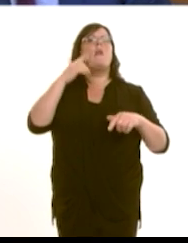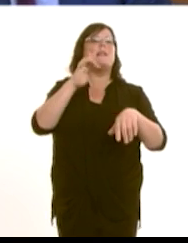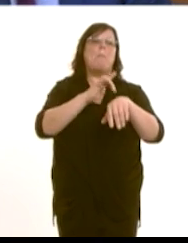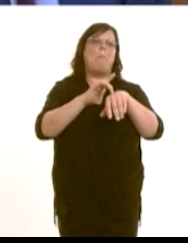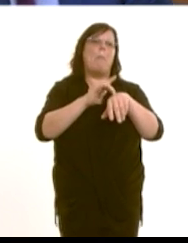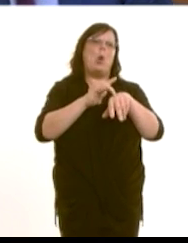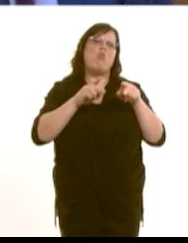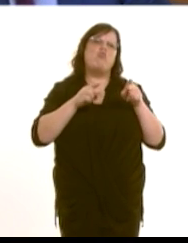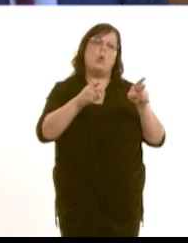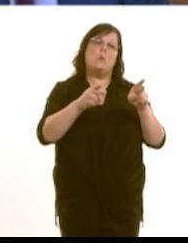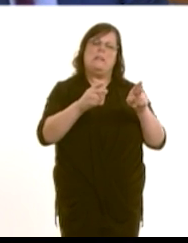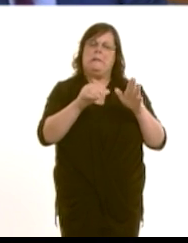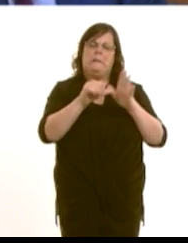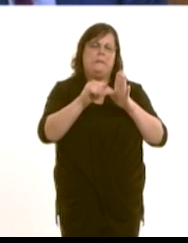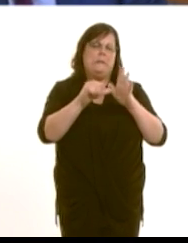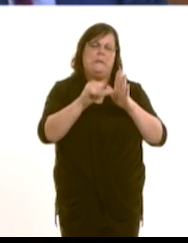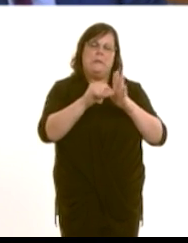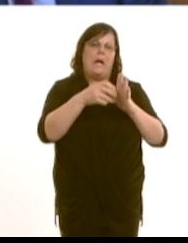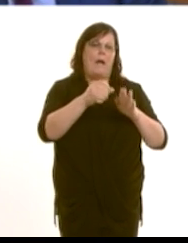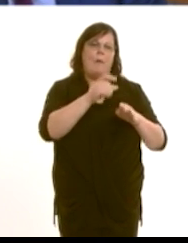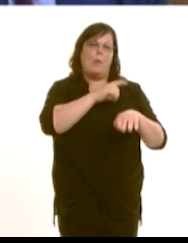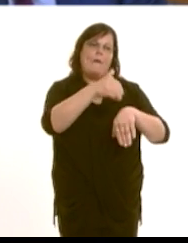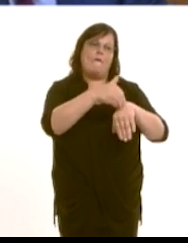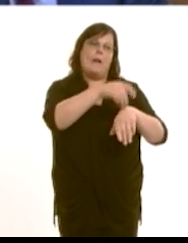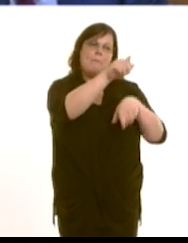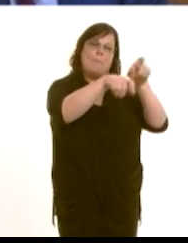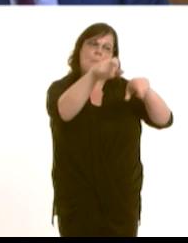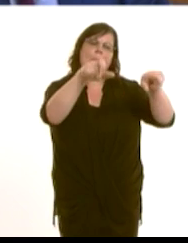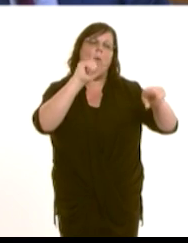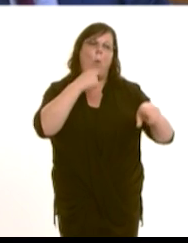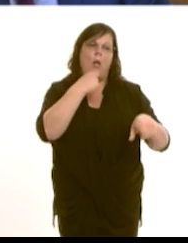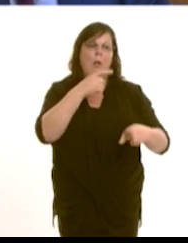in terms of its effect on so many people, but letís see what the public local inquiry